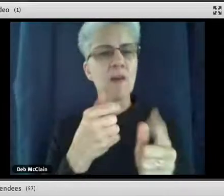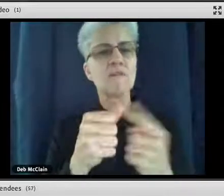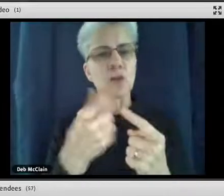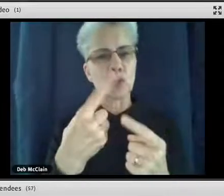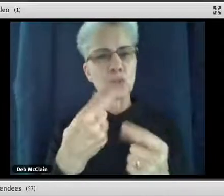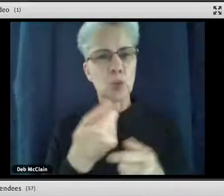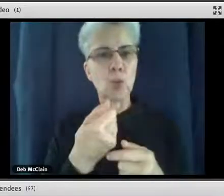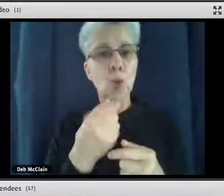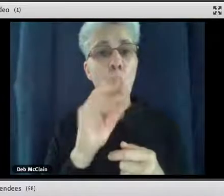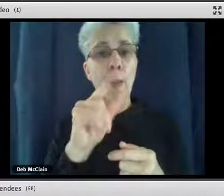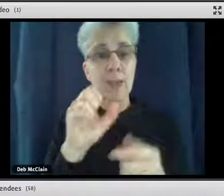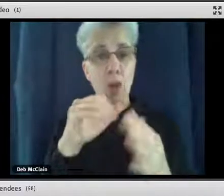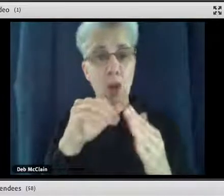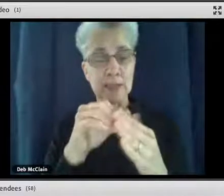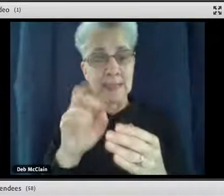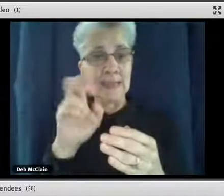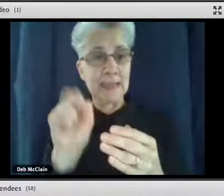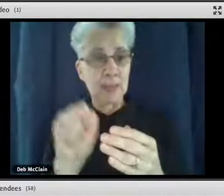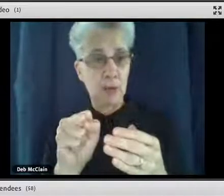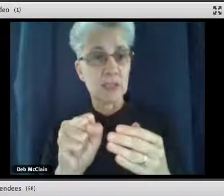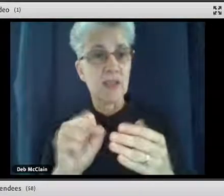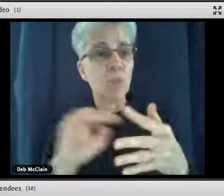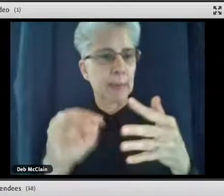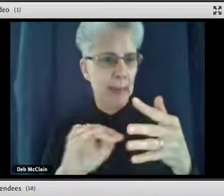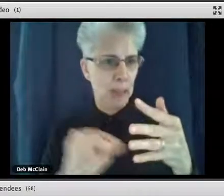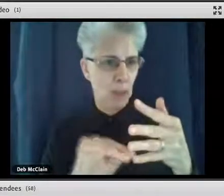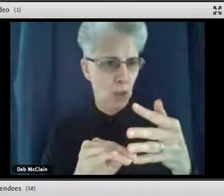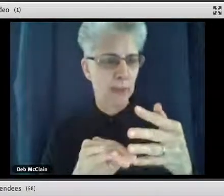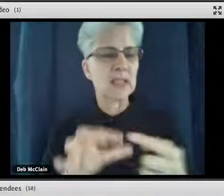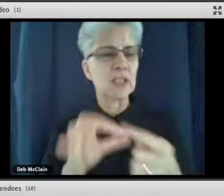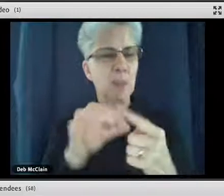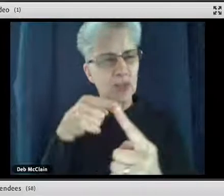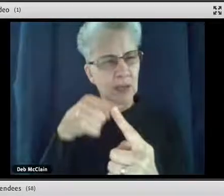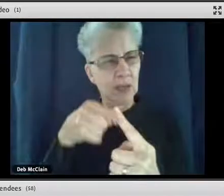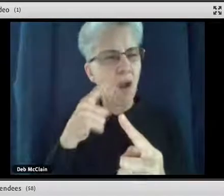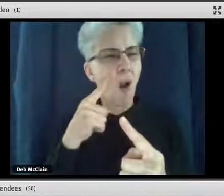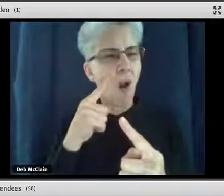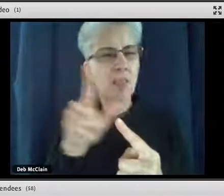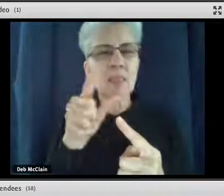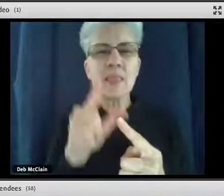in this series -- [ Coughs ] Pardon me -- of cataloging webinars, especially the one on library cataloging standards.